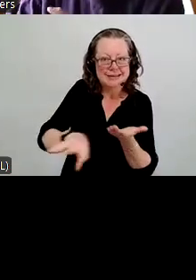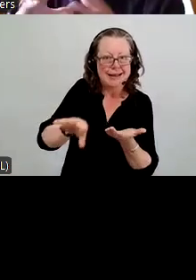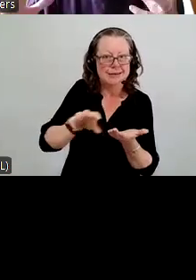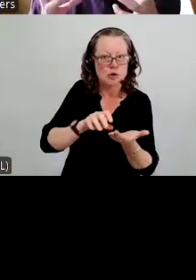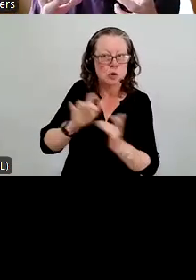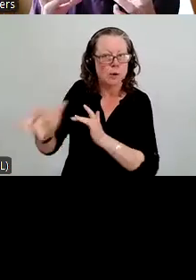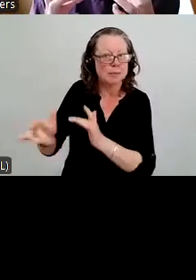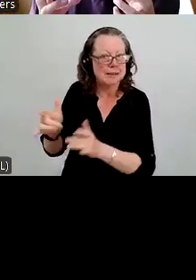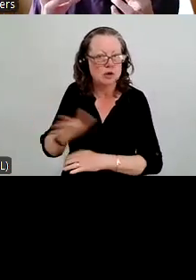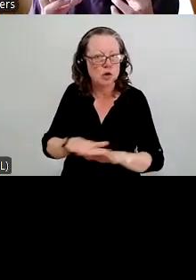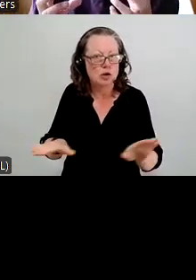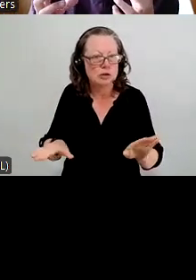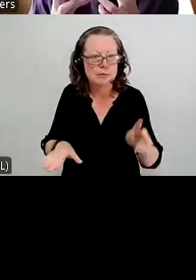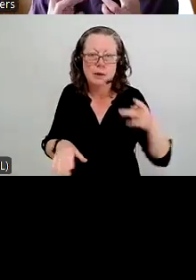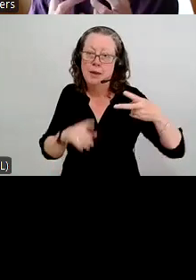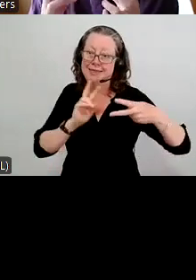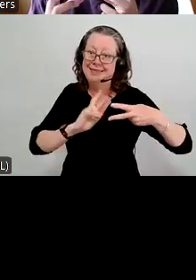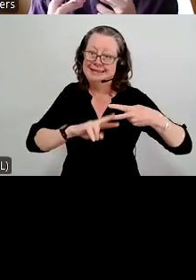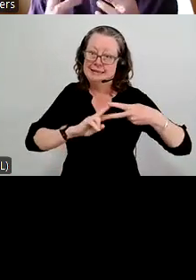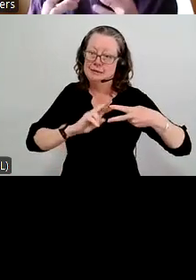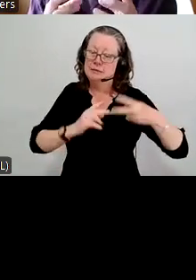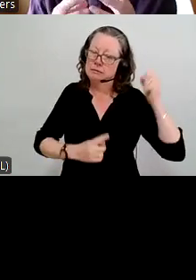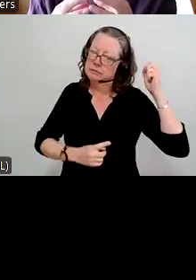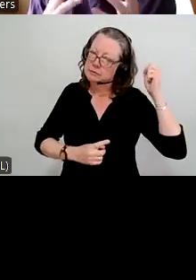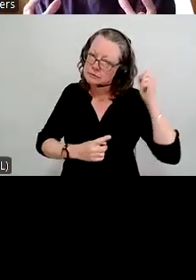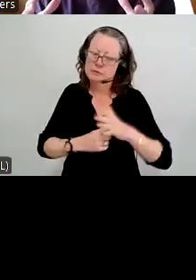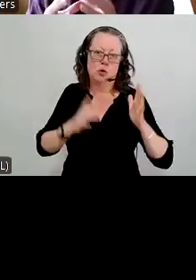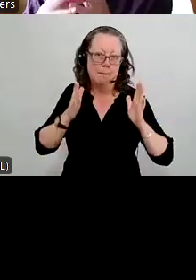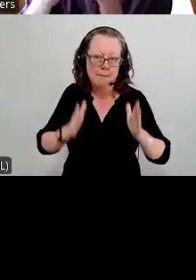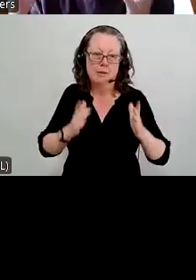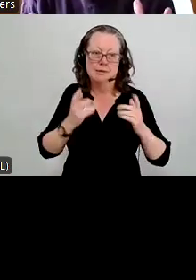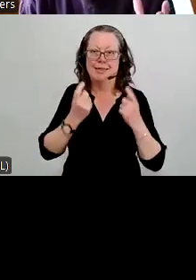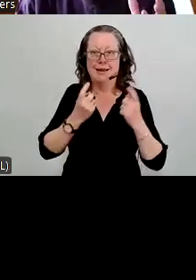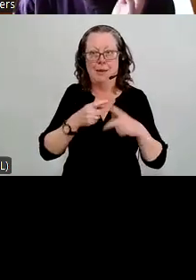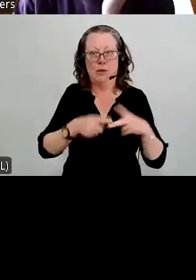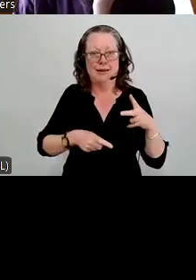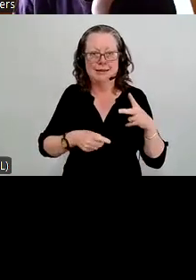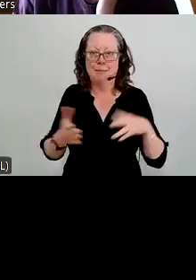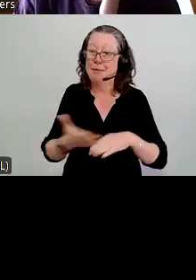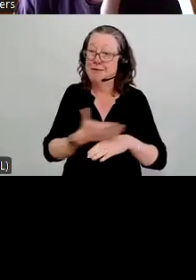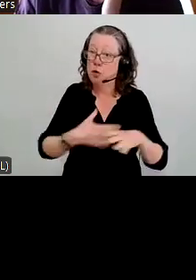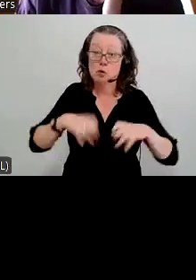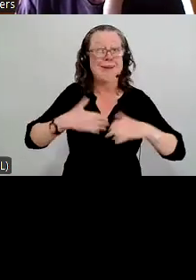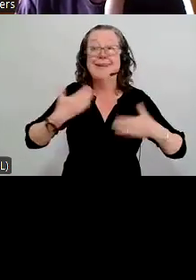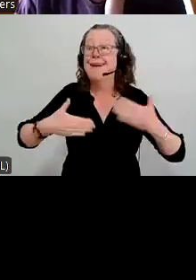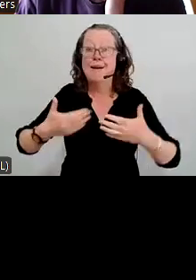These are real core considerations that you should think about before you do anything with these marketing pixels.